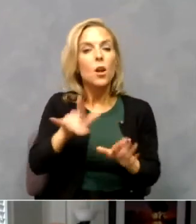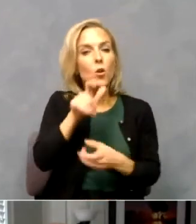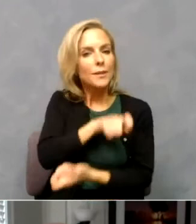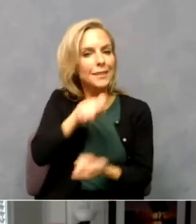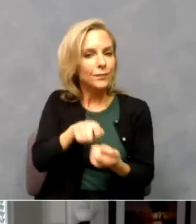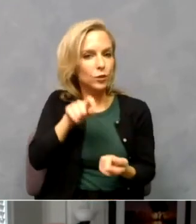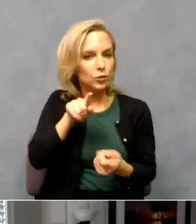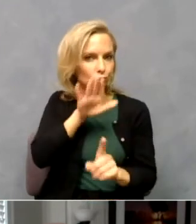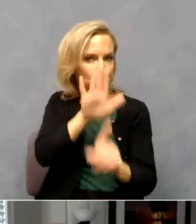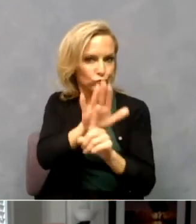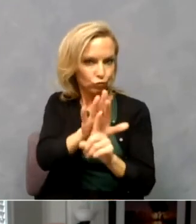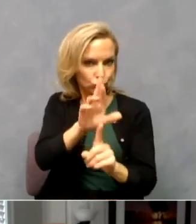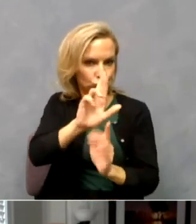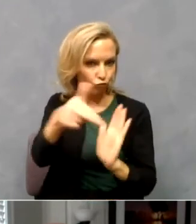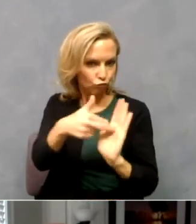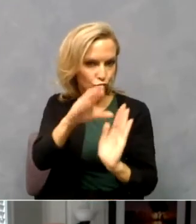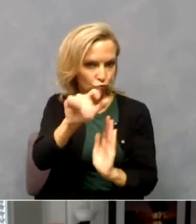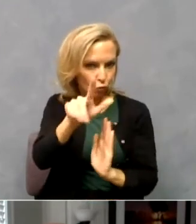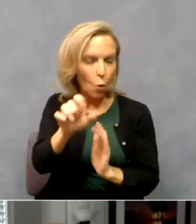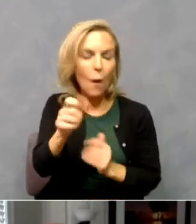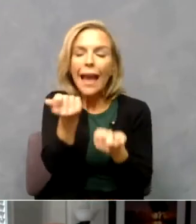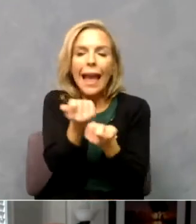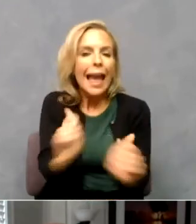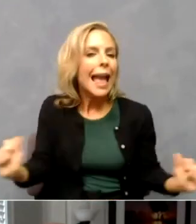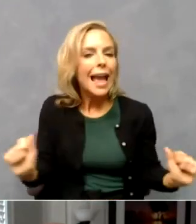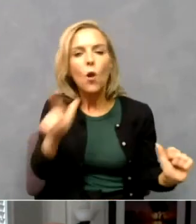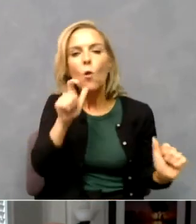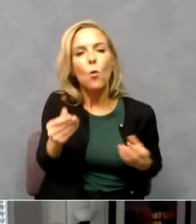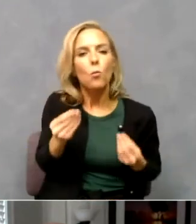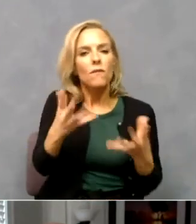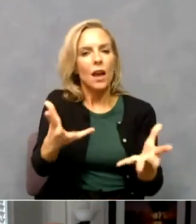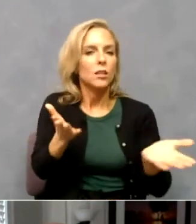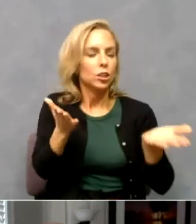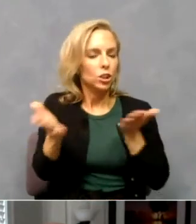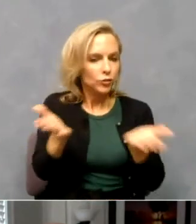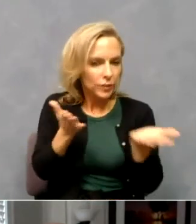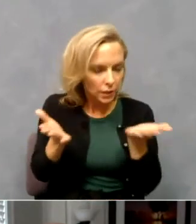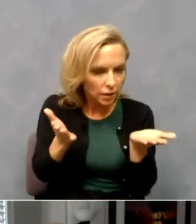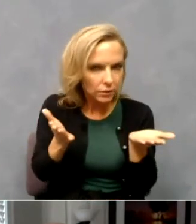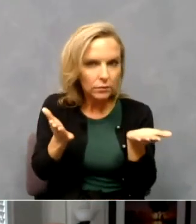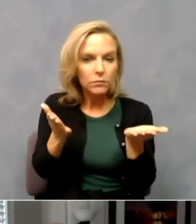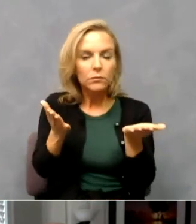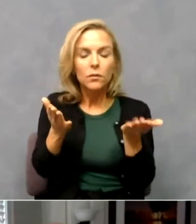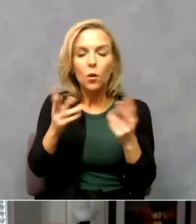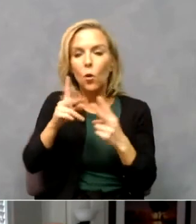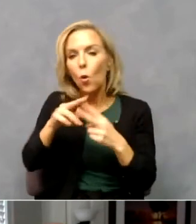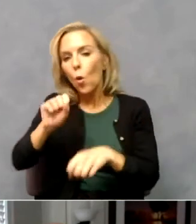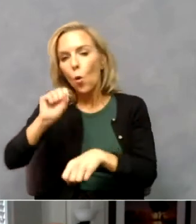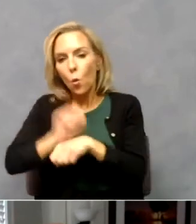any person providing services or work in the clinical care setting. So this